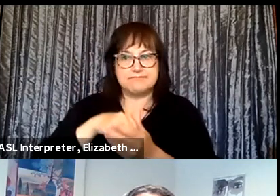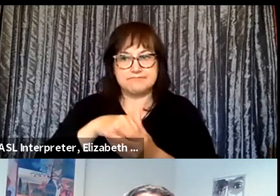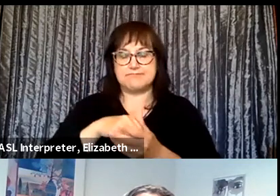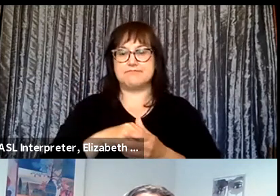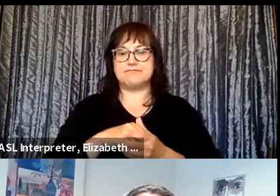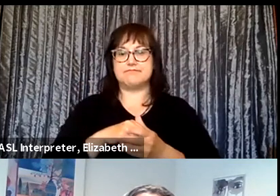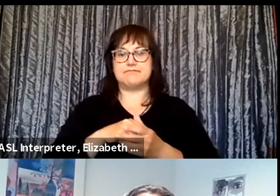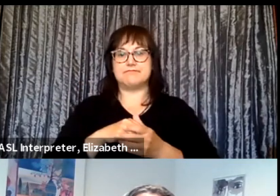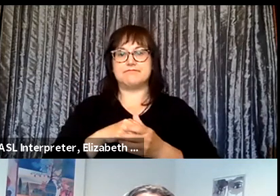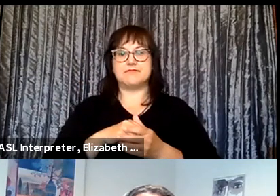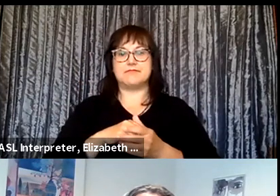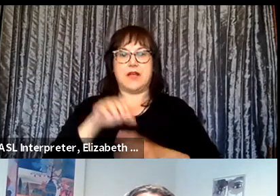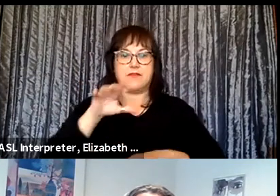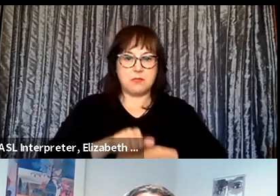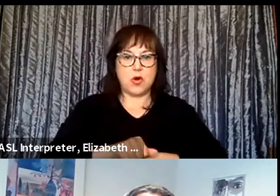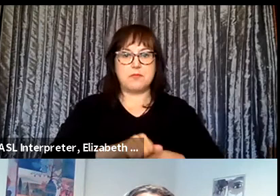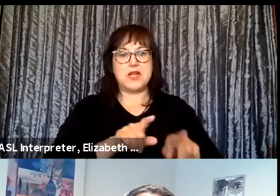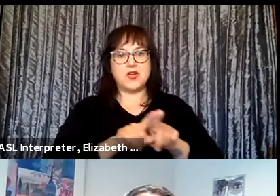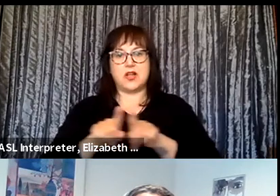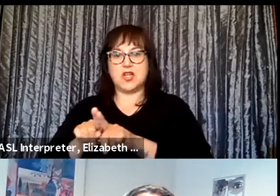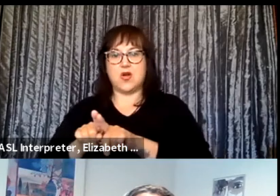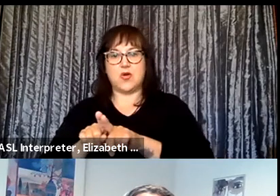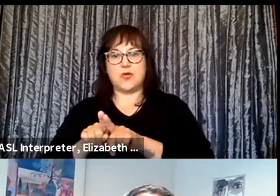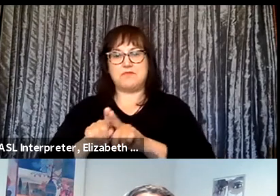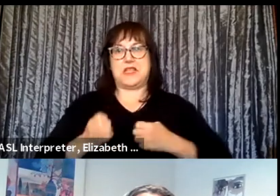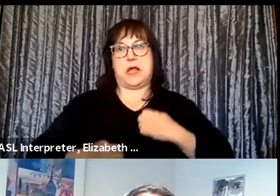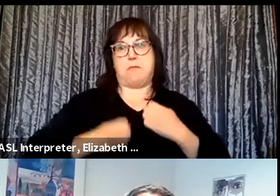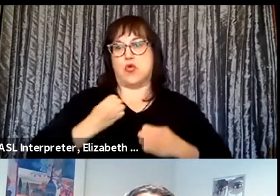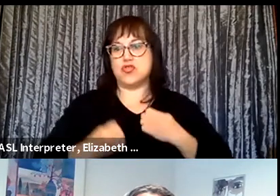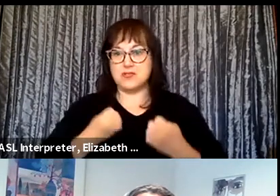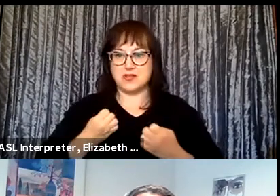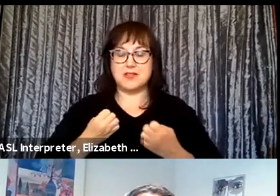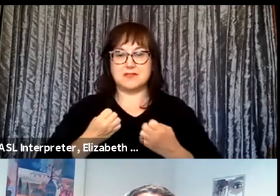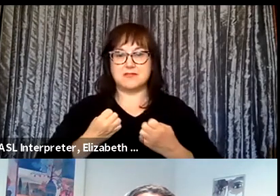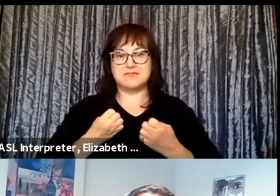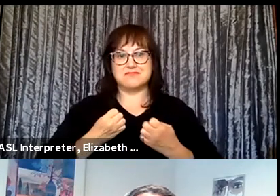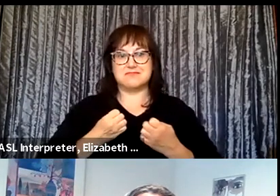the visit, as well as the emotional reality that's happening as